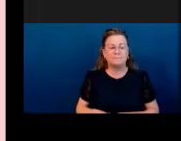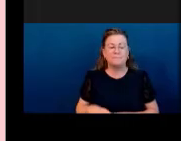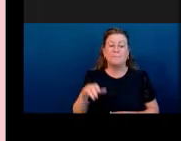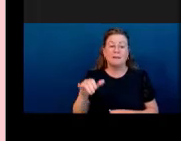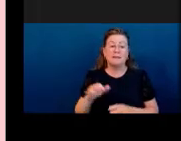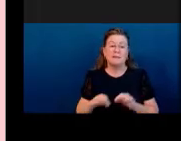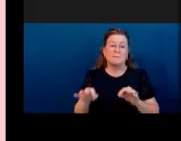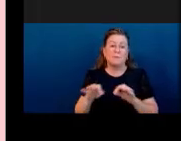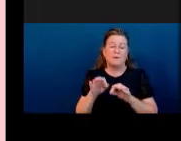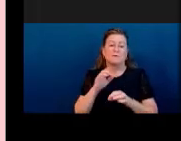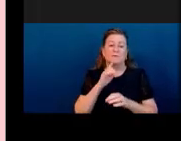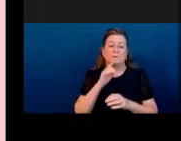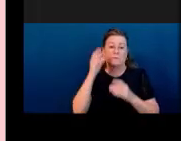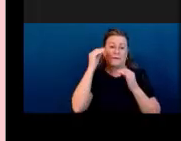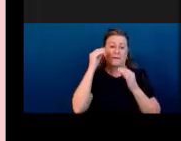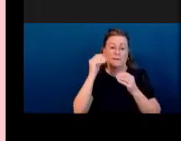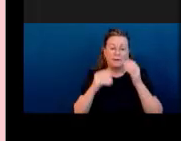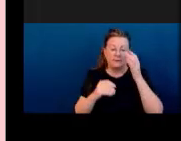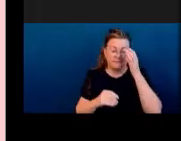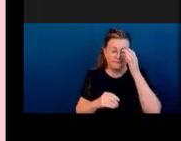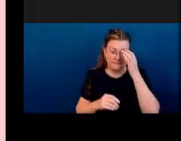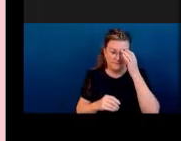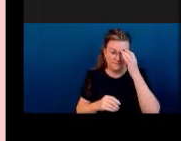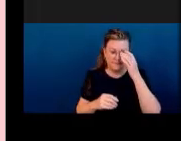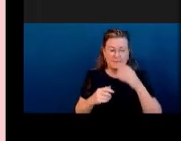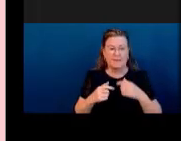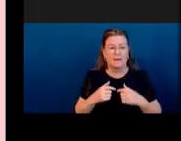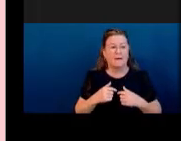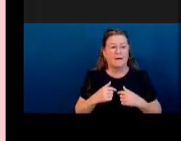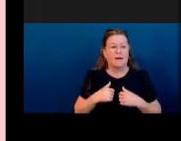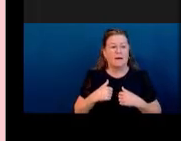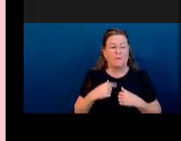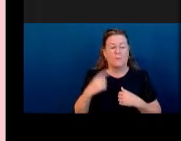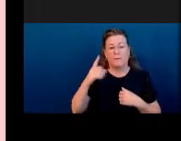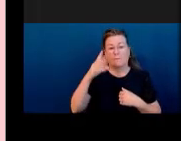think about. And I had a little boy I worked with who I didn't